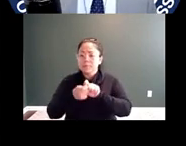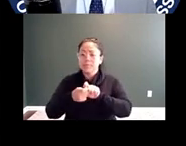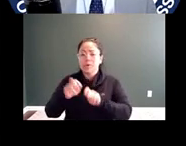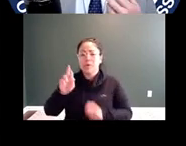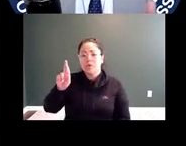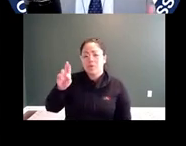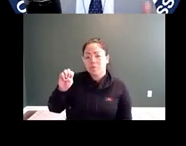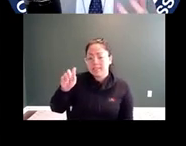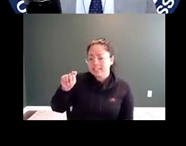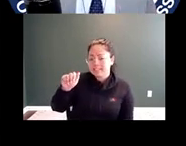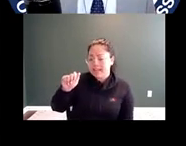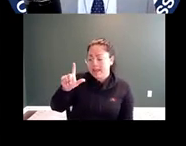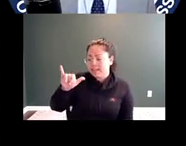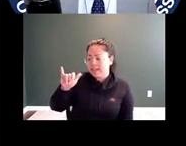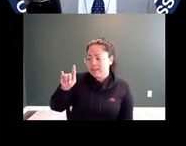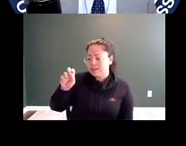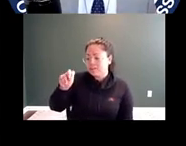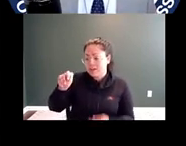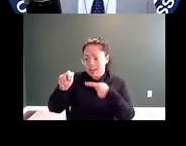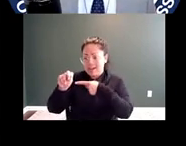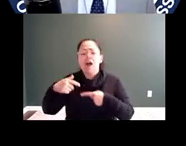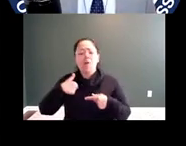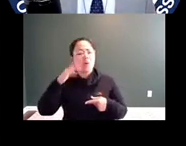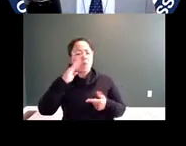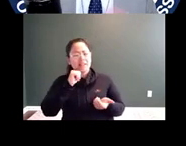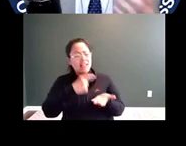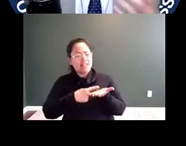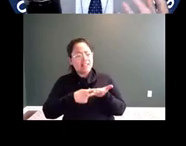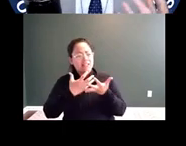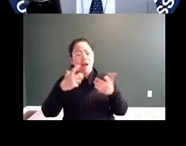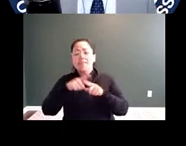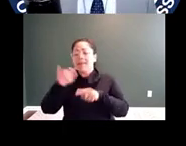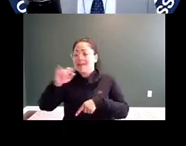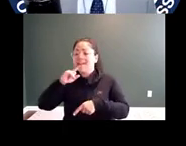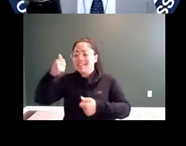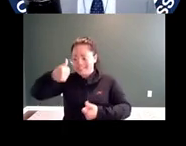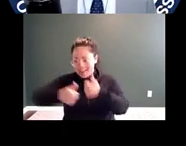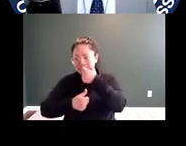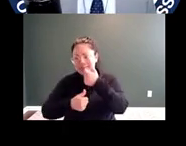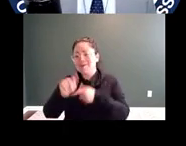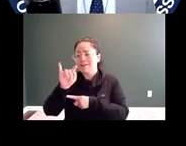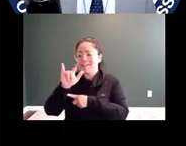but retaliation is covered under Title VII and our other statutes as well.